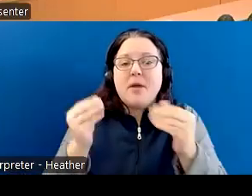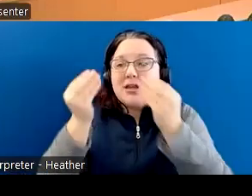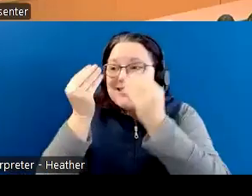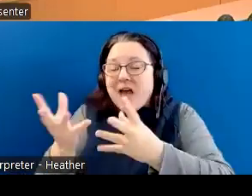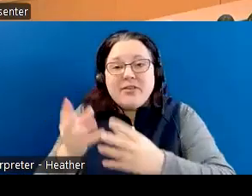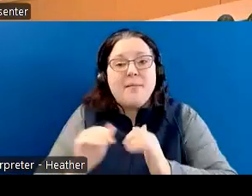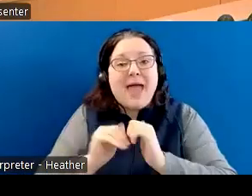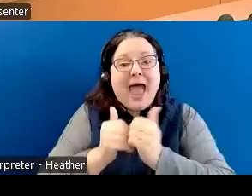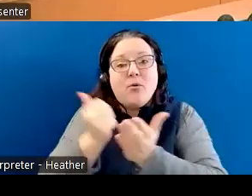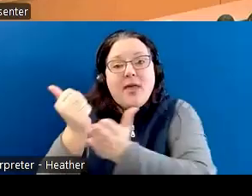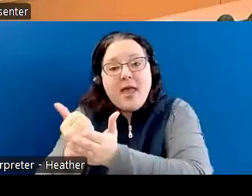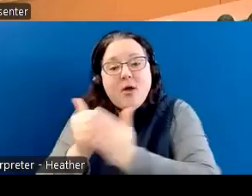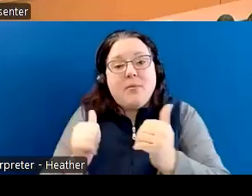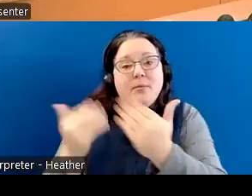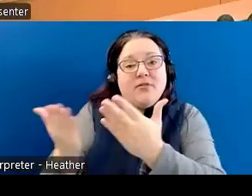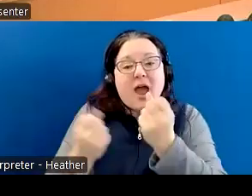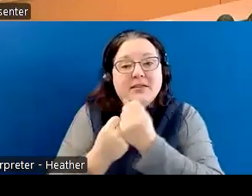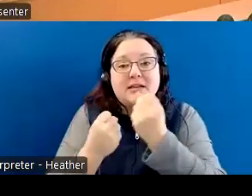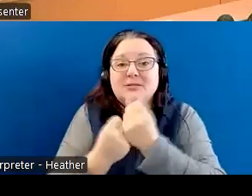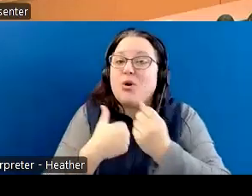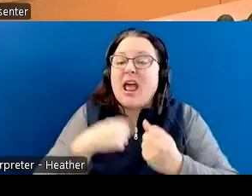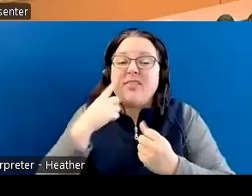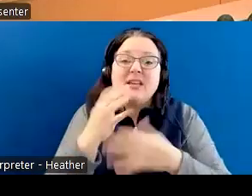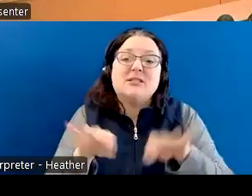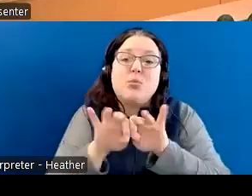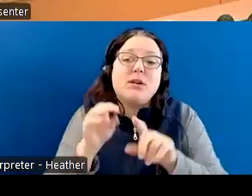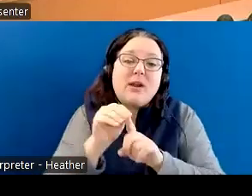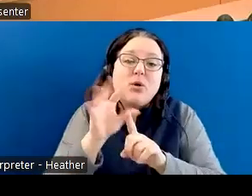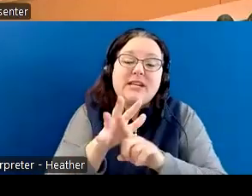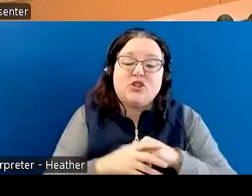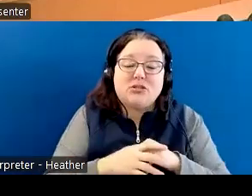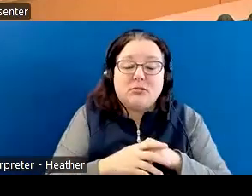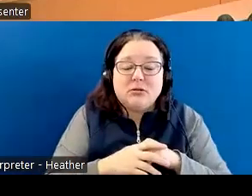and provide support to patients is critical. I just want to add one little piece into that